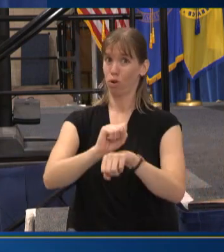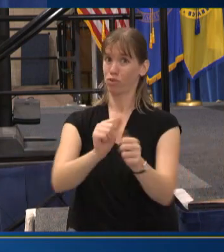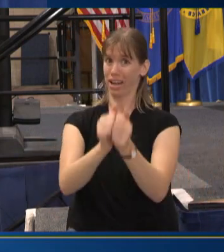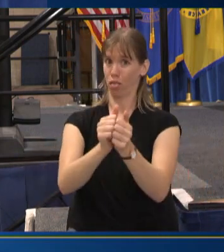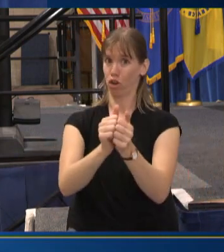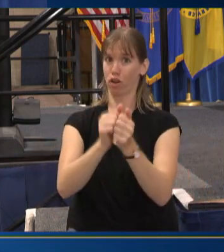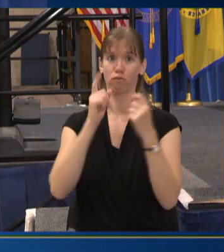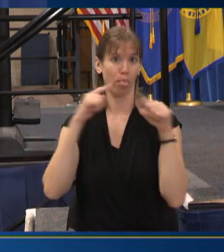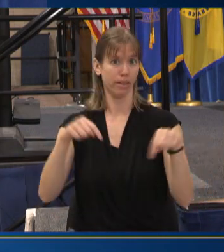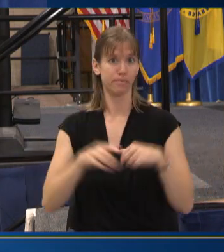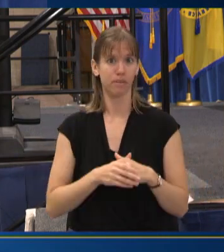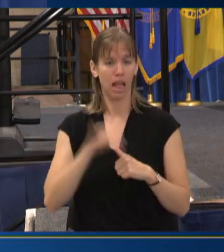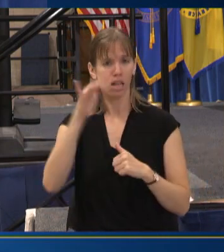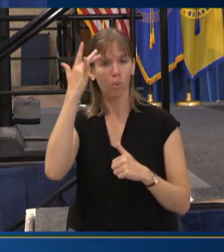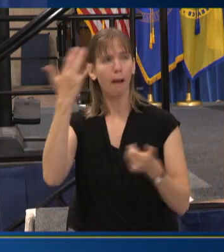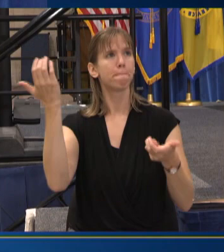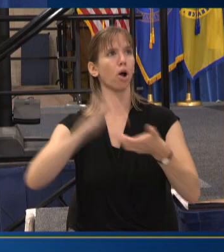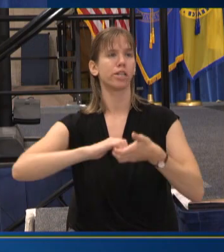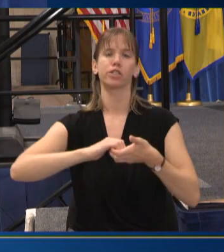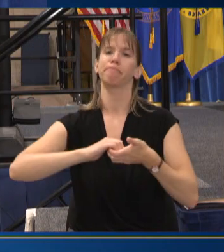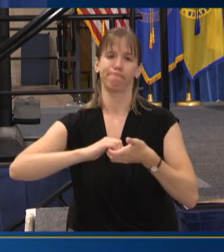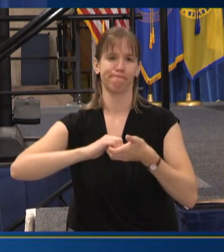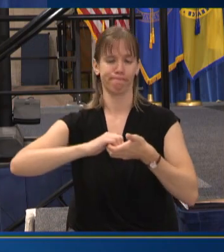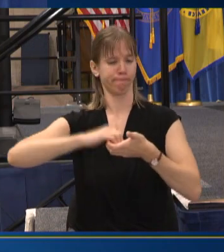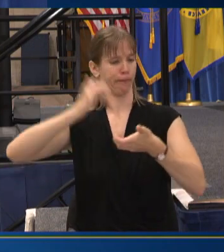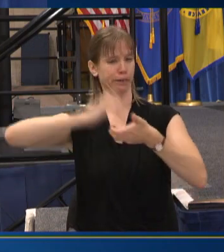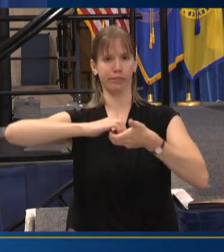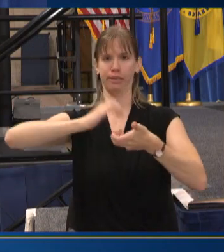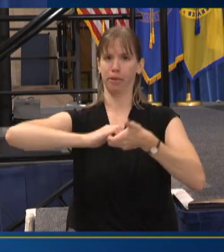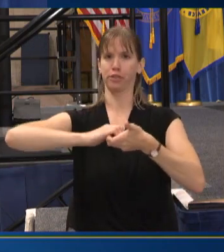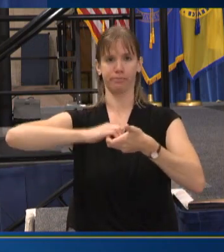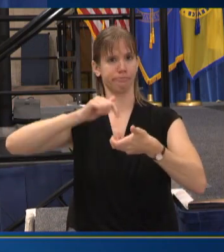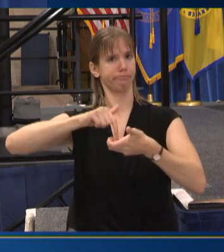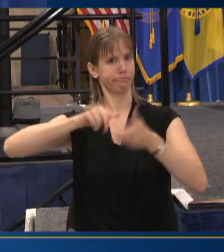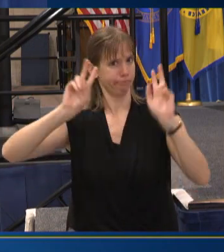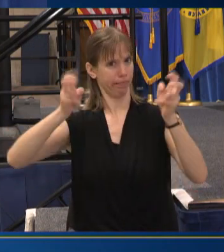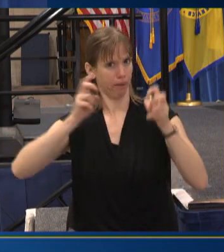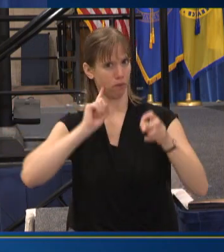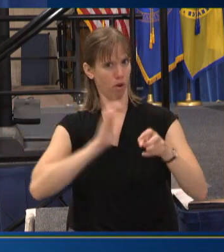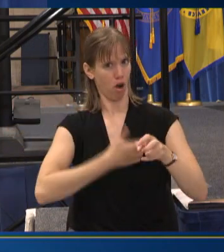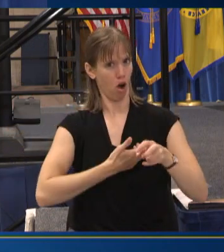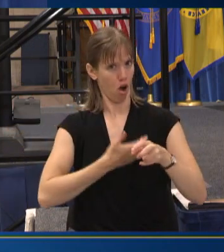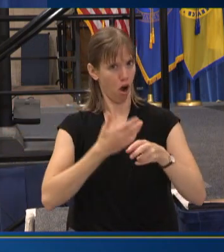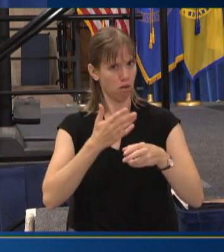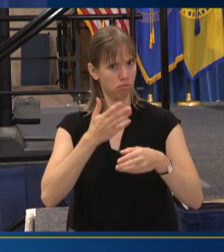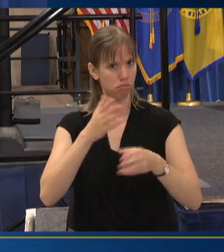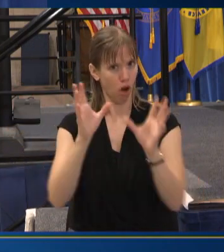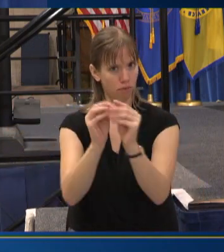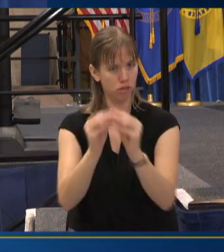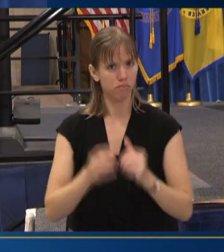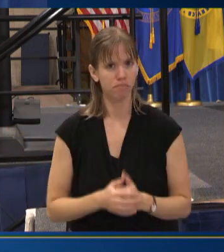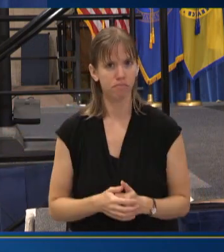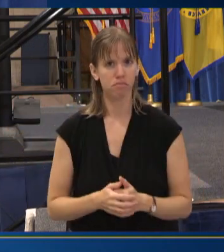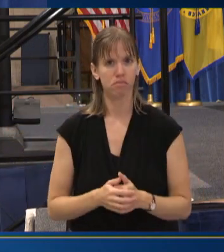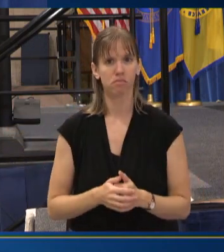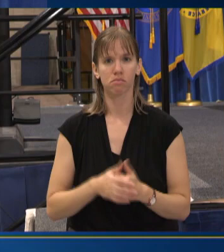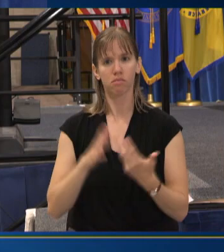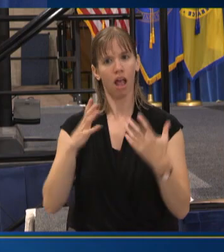That's why Partnerships is probably the theme of this conference. This includes Centering Health and Health Equity in our efforts to curb climate